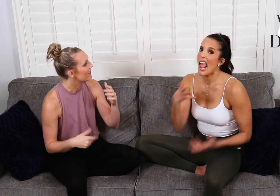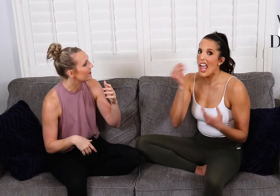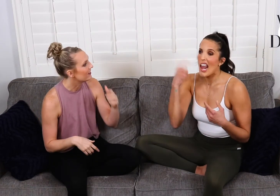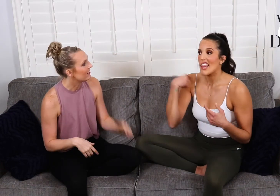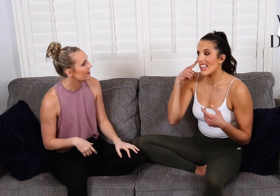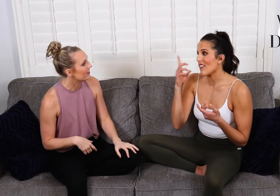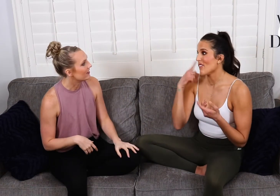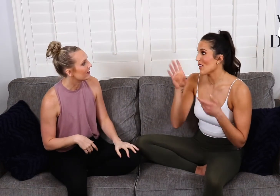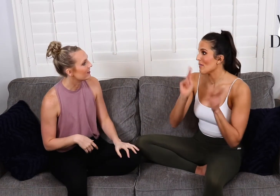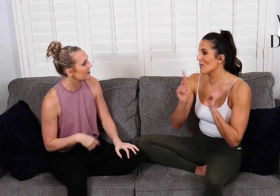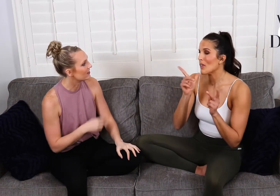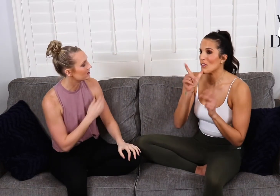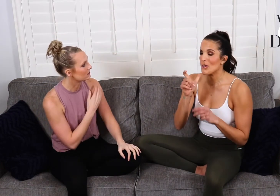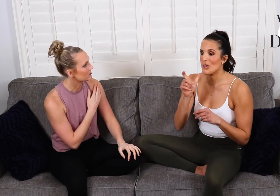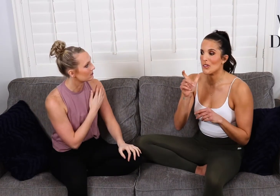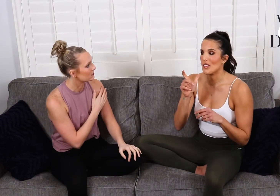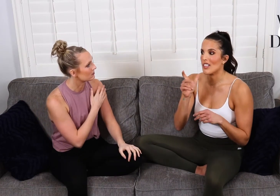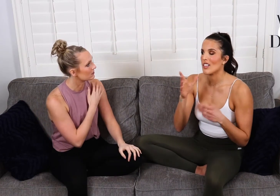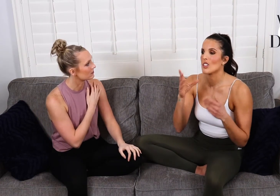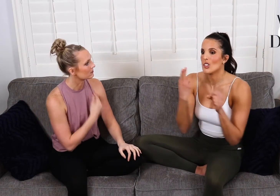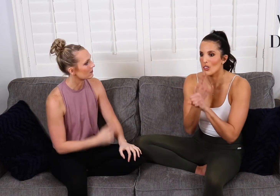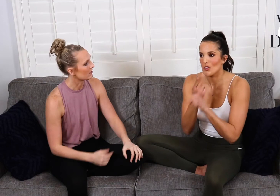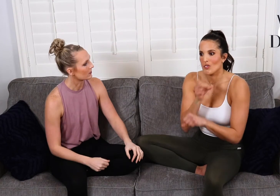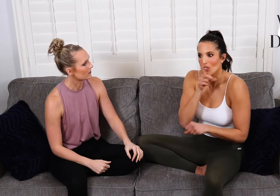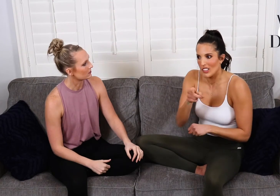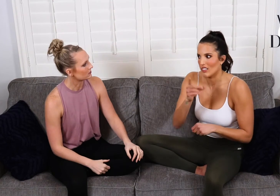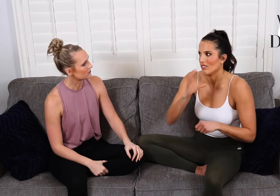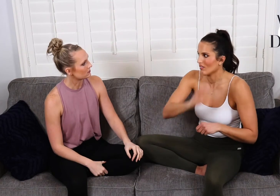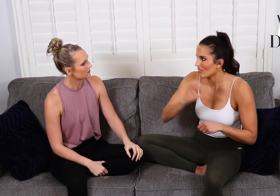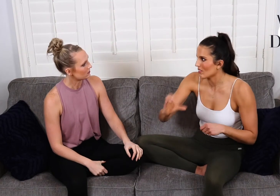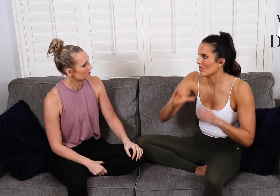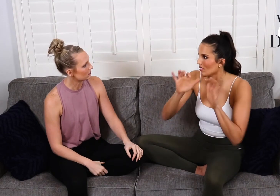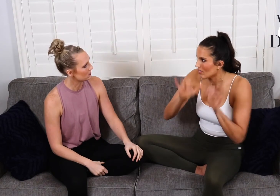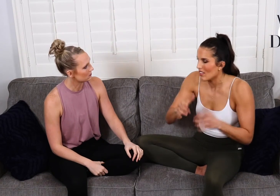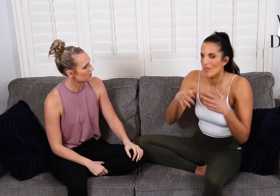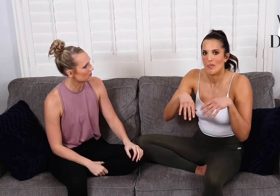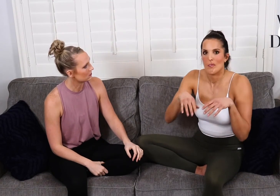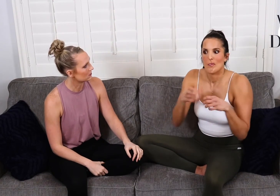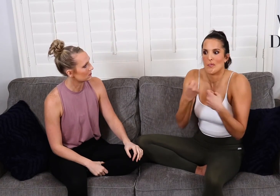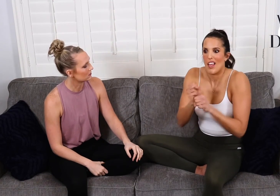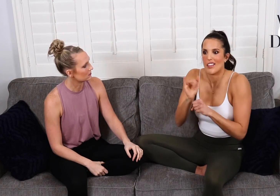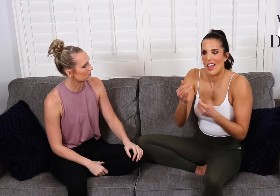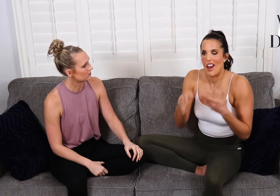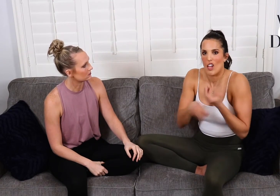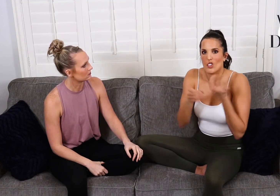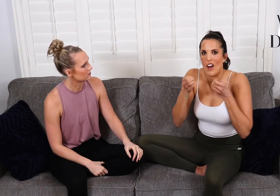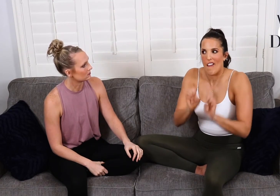And I think for the people who actually use real closed captioning and take that extra effort,